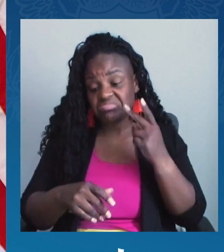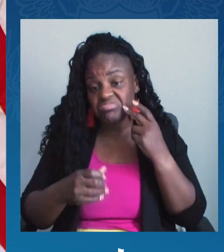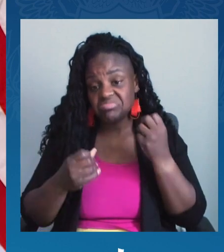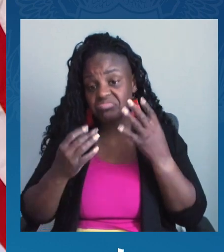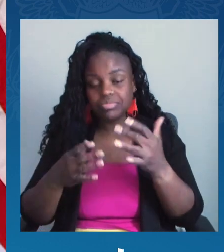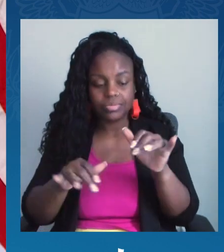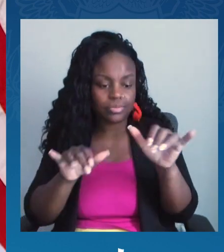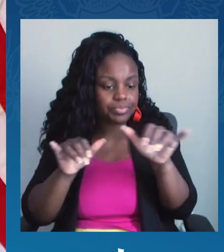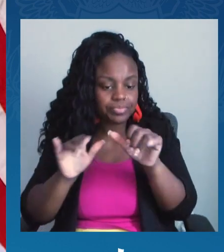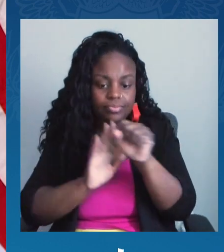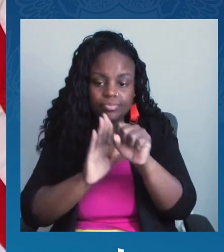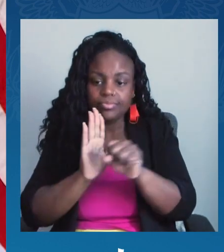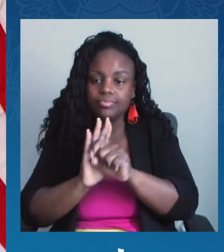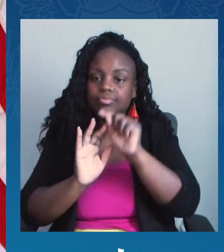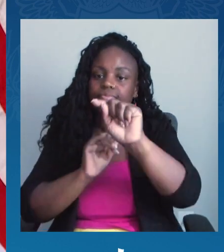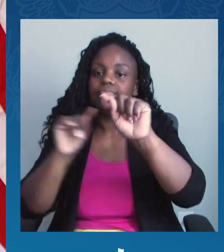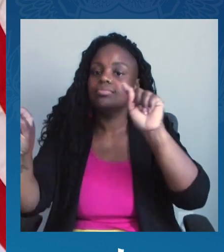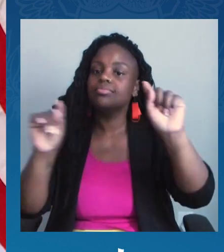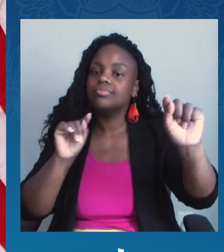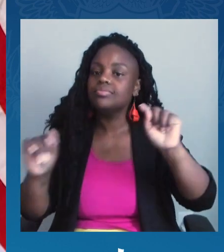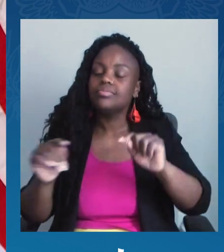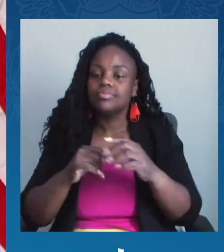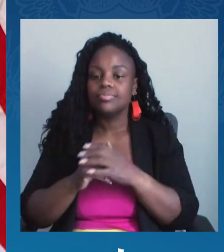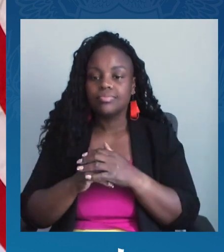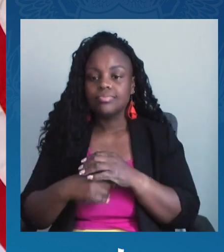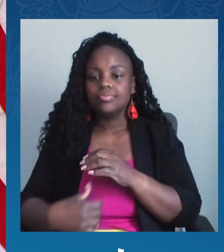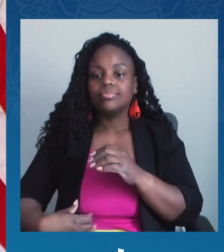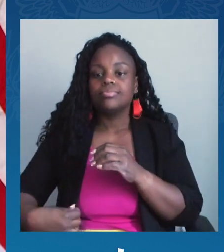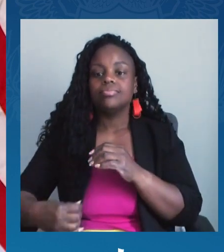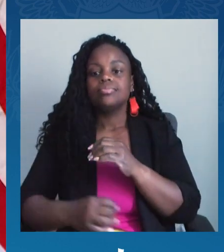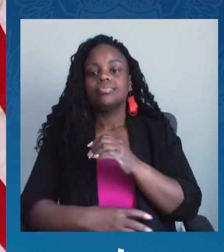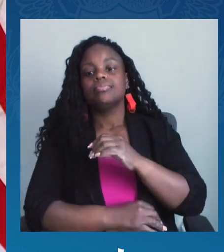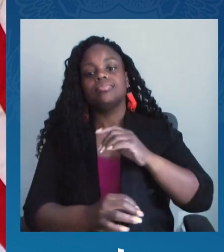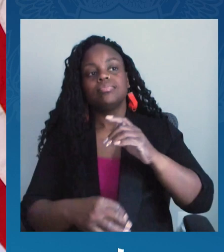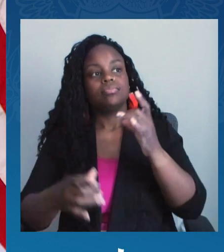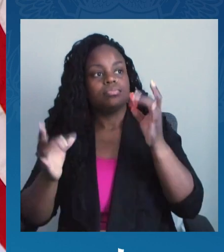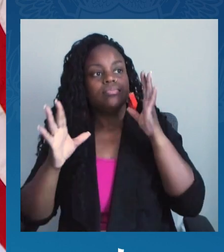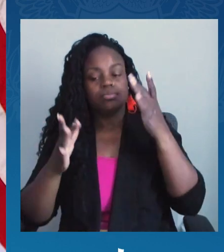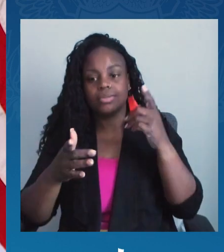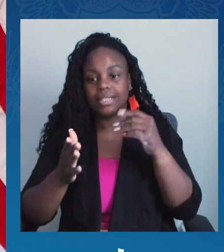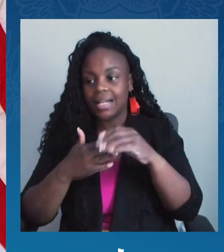extremist so-called leaders are attacking LGBTQ rights.